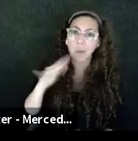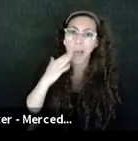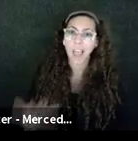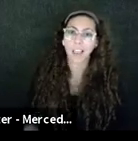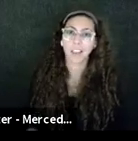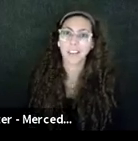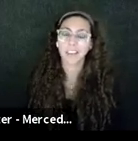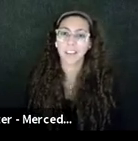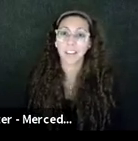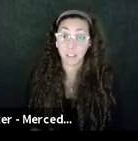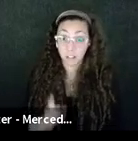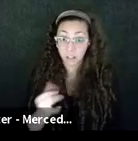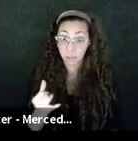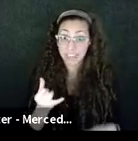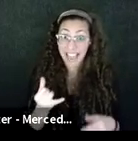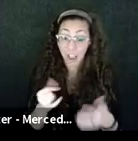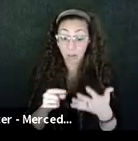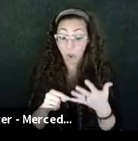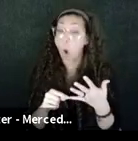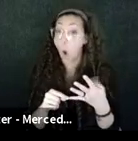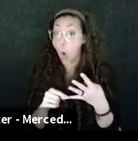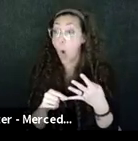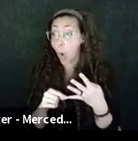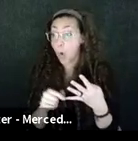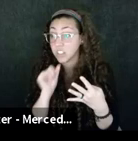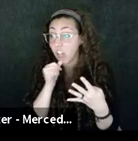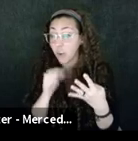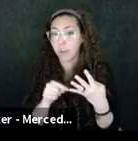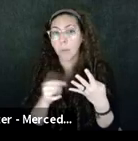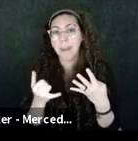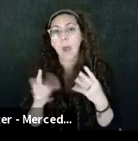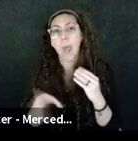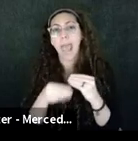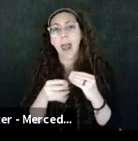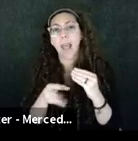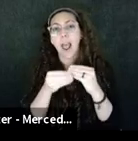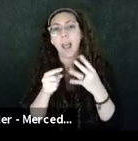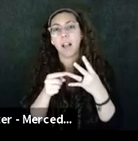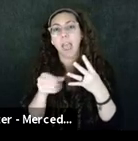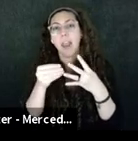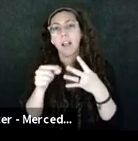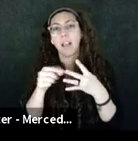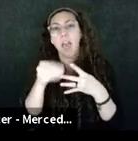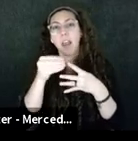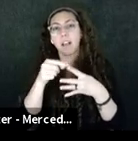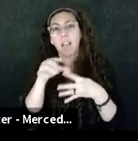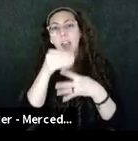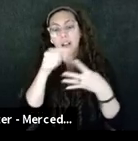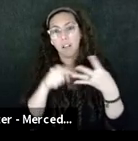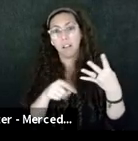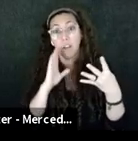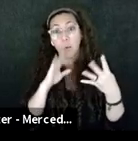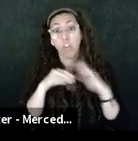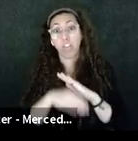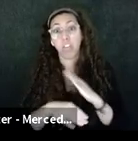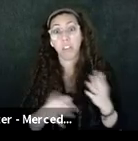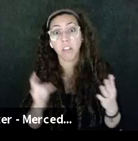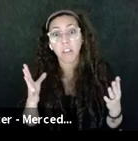Jason Williams: But add that on top of some of these other things. And we really have some some difficulties so was there more bad news, have a little bit more bad news. OK, so the effects of